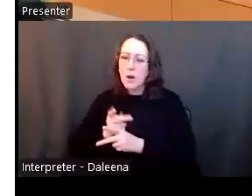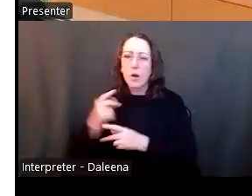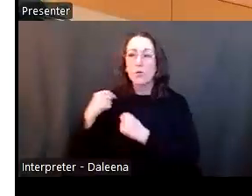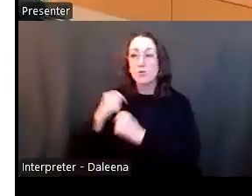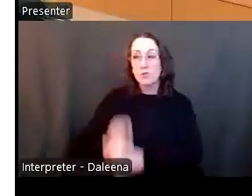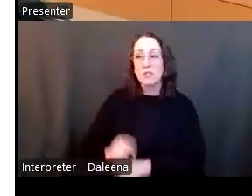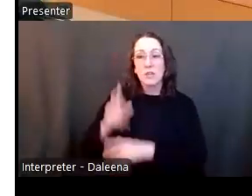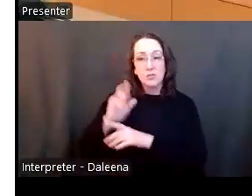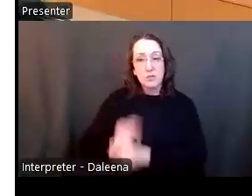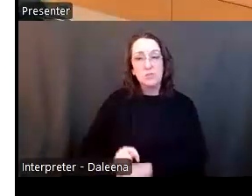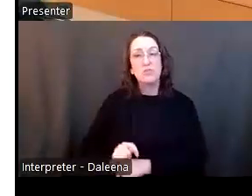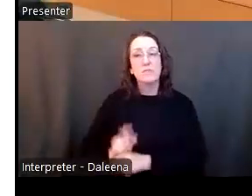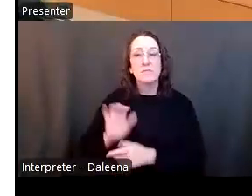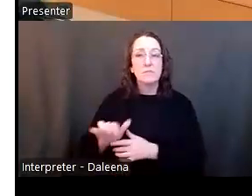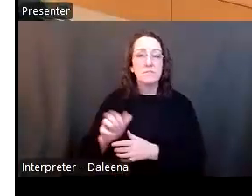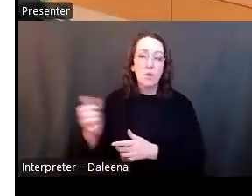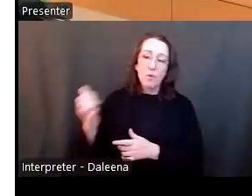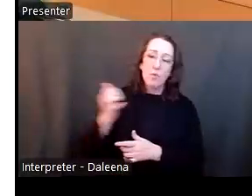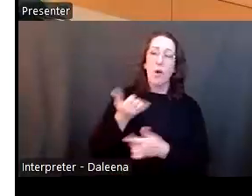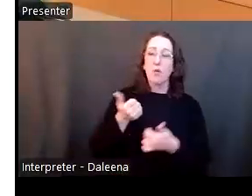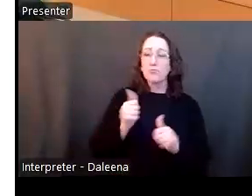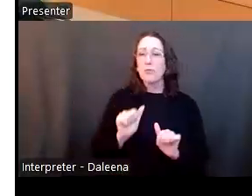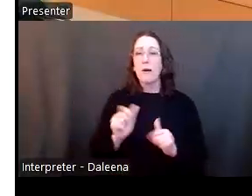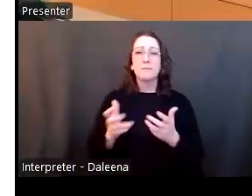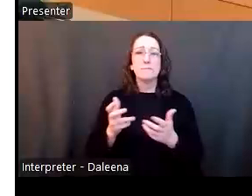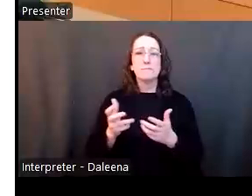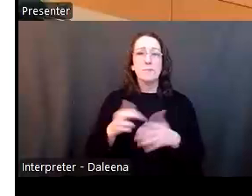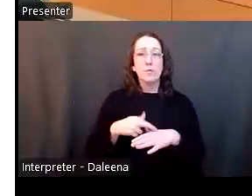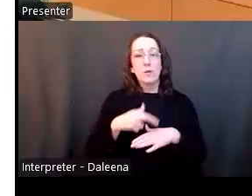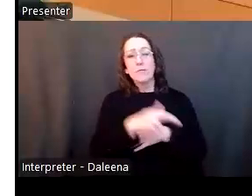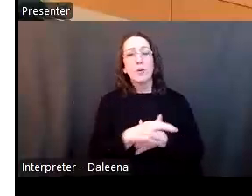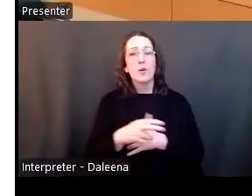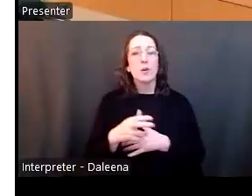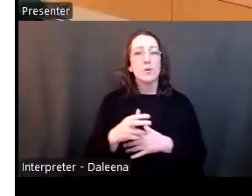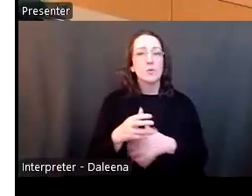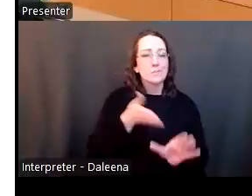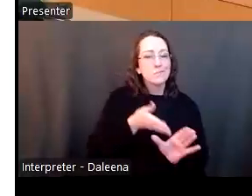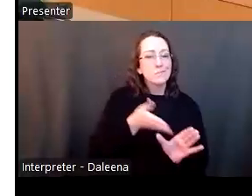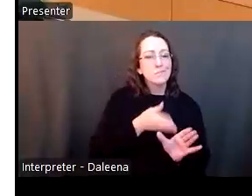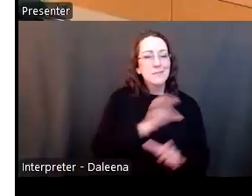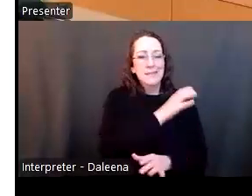usually get those phone calls and try to refer them to a Psychiatric clinic but I'm wondering